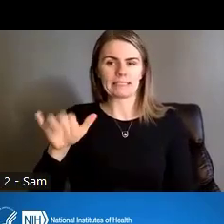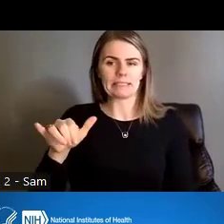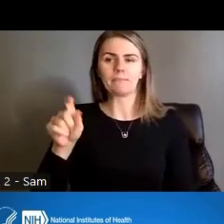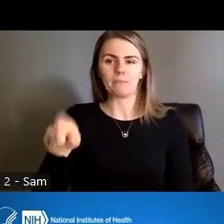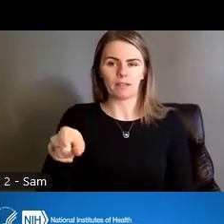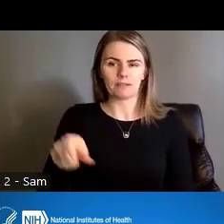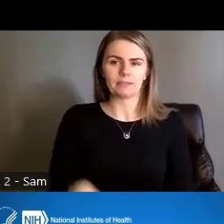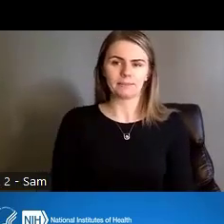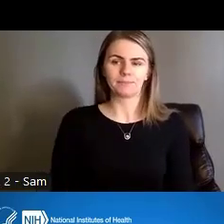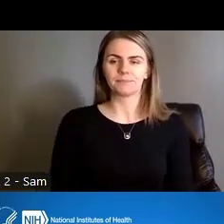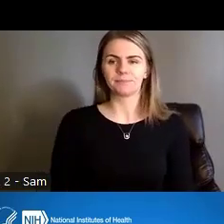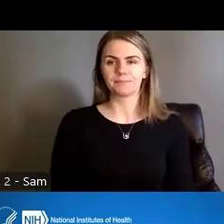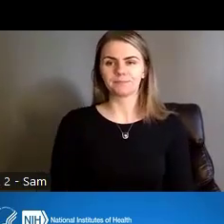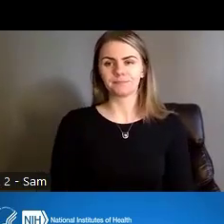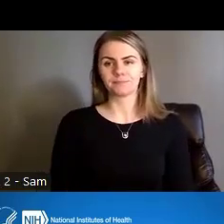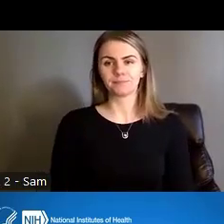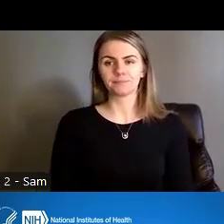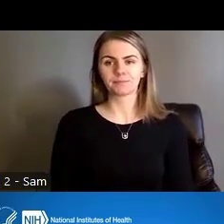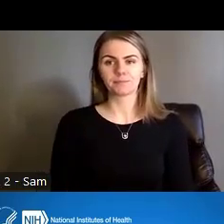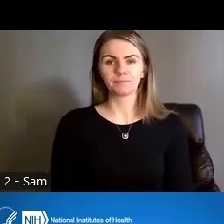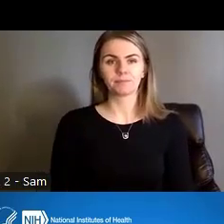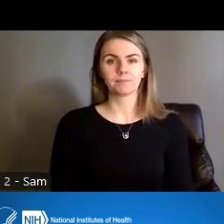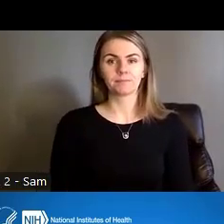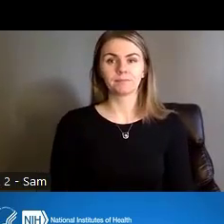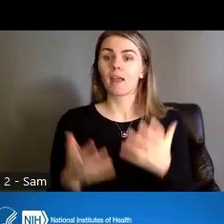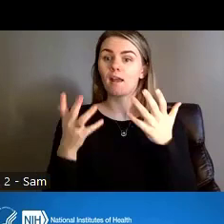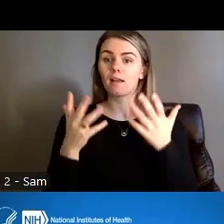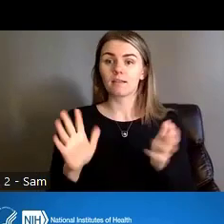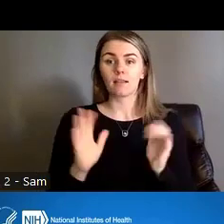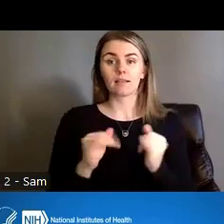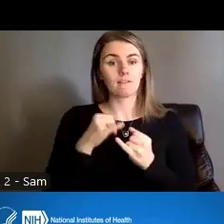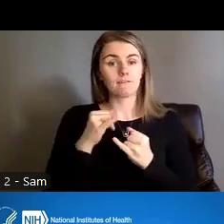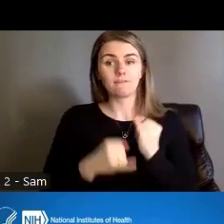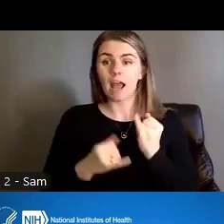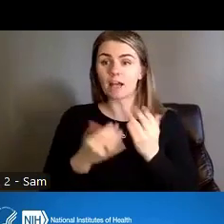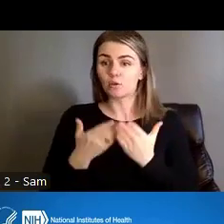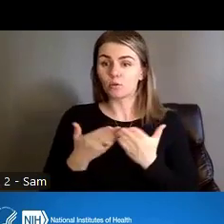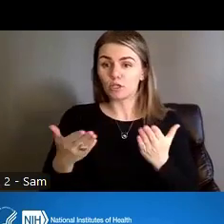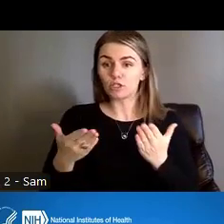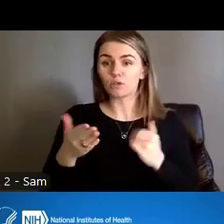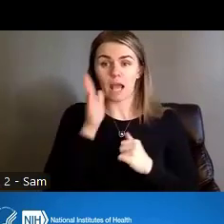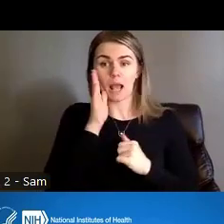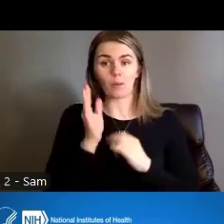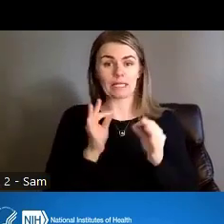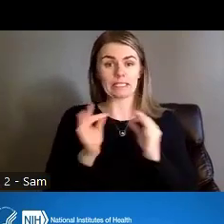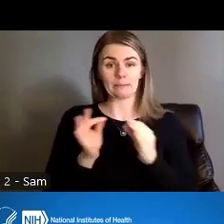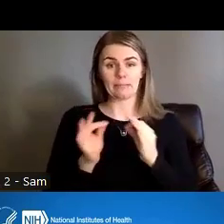And then the final resource that I'll tell you about are these two podcasts,